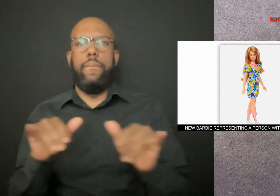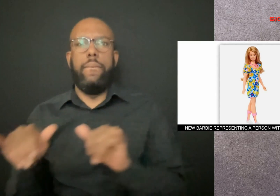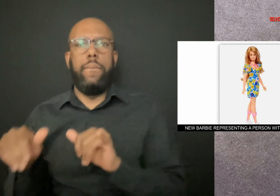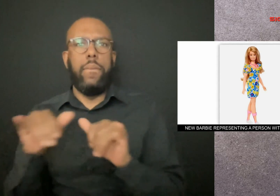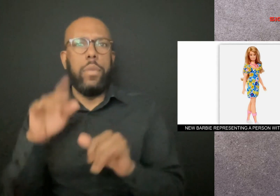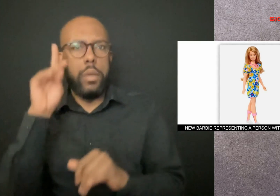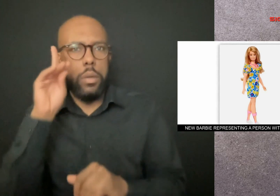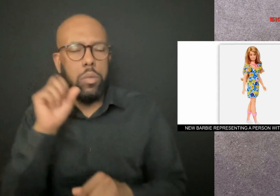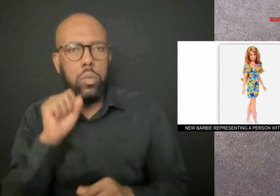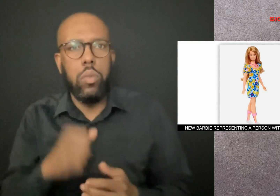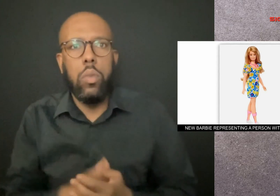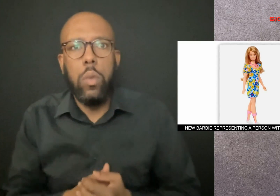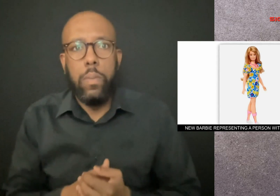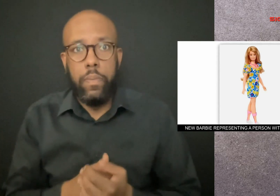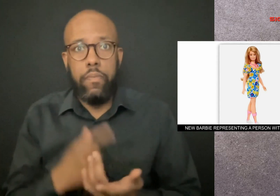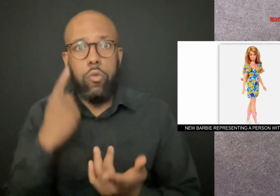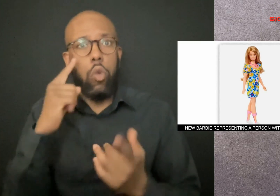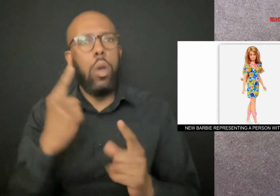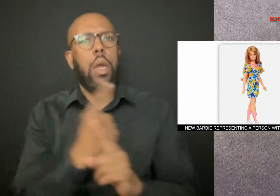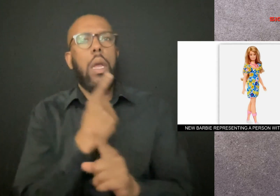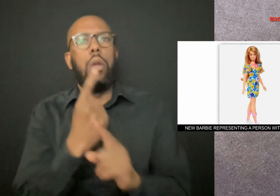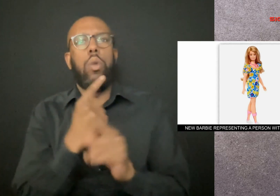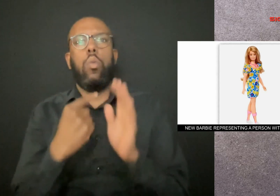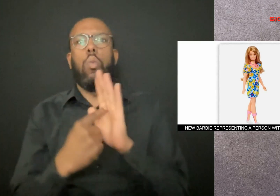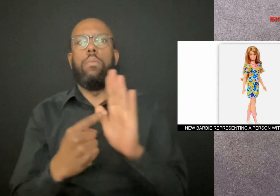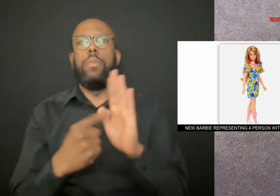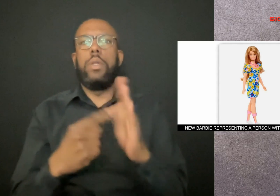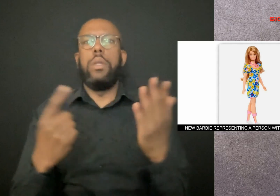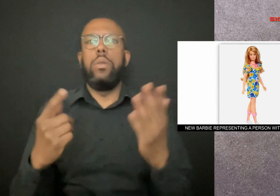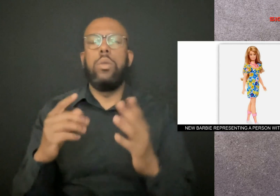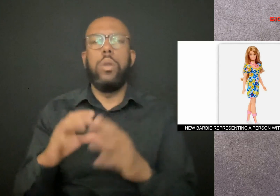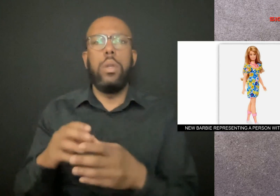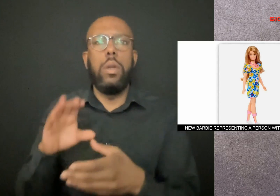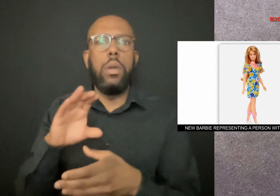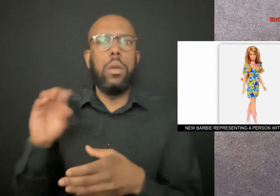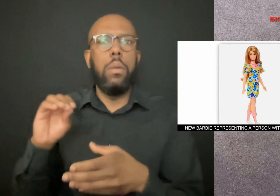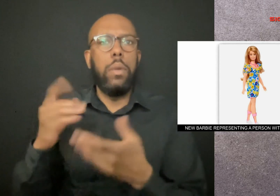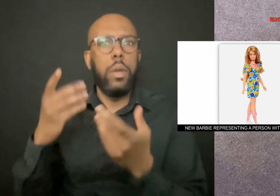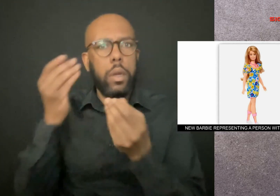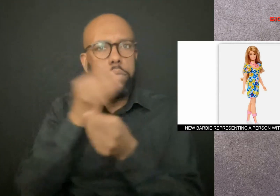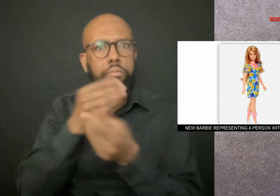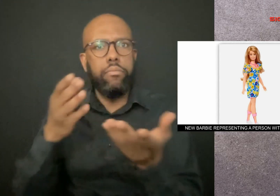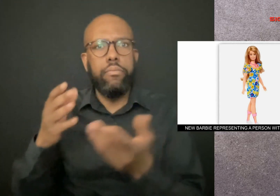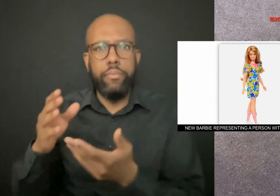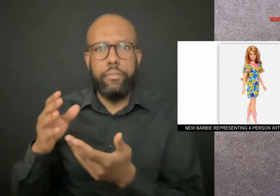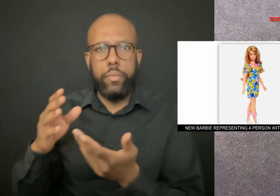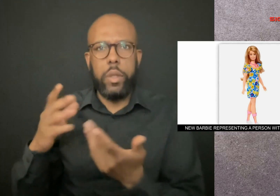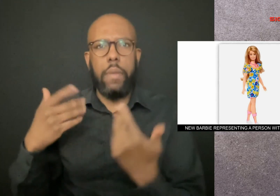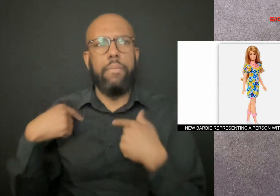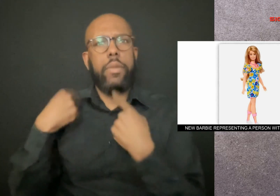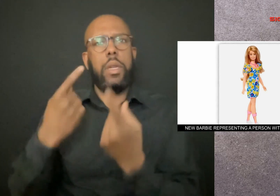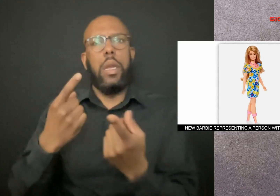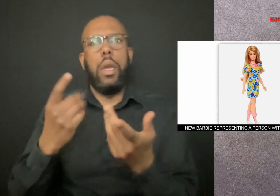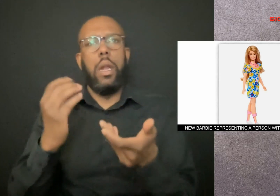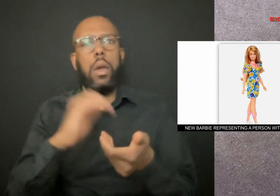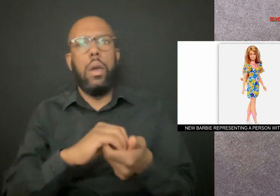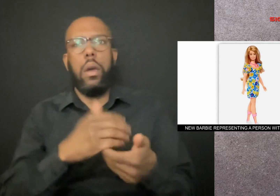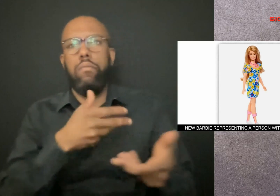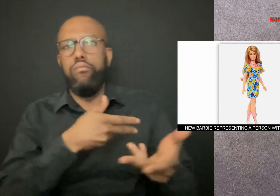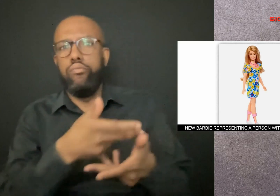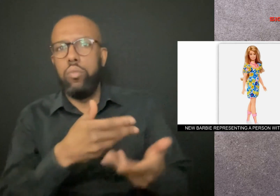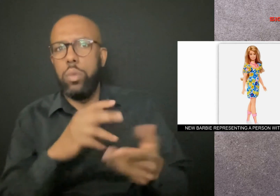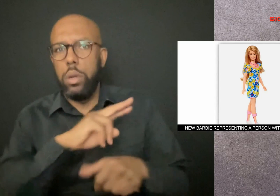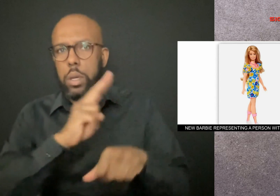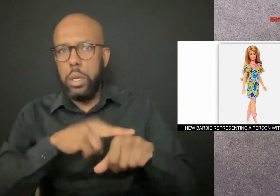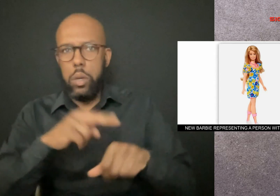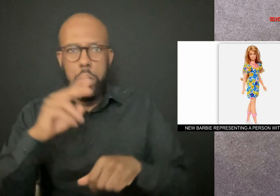facial characteristics for an accurate representation Mattel says it worked